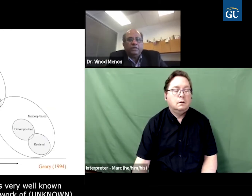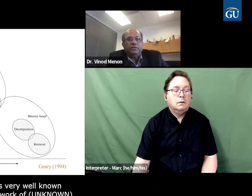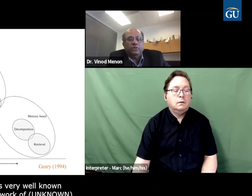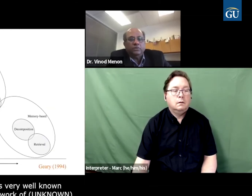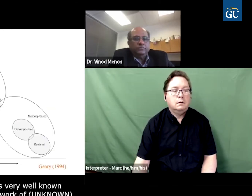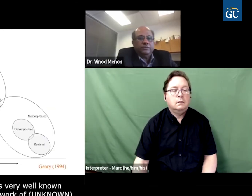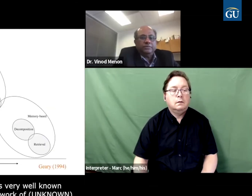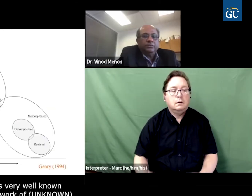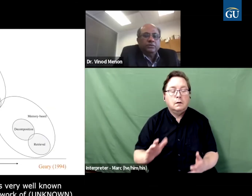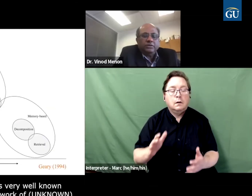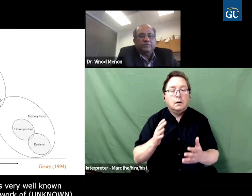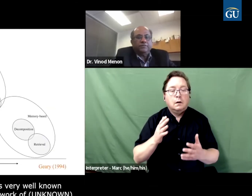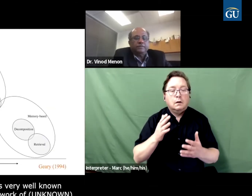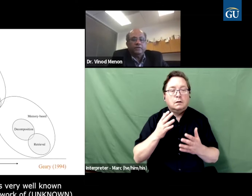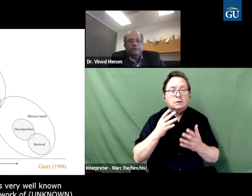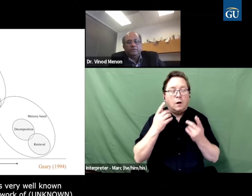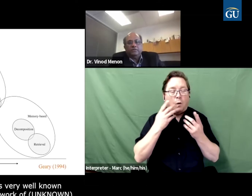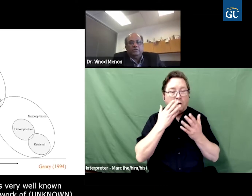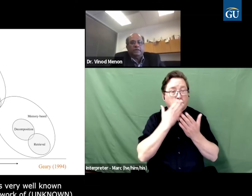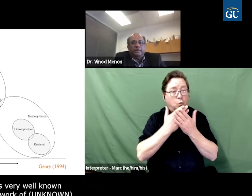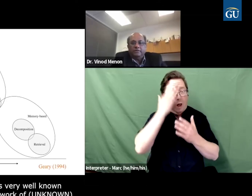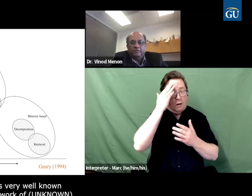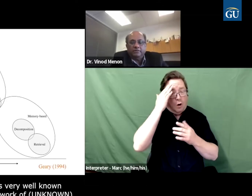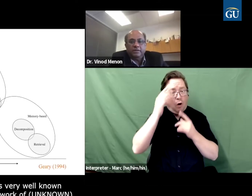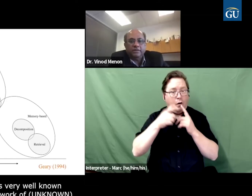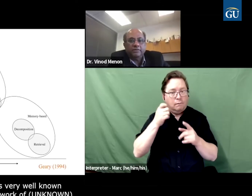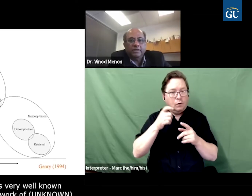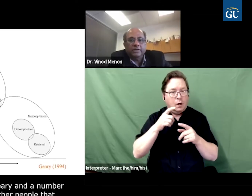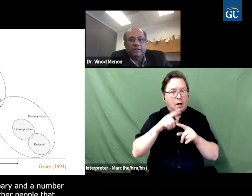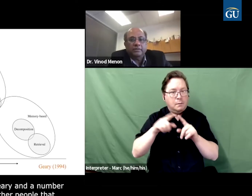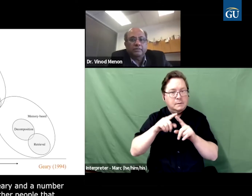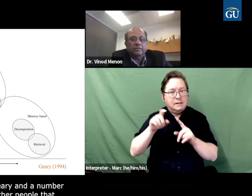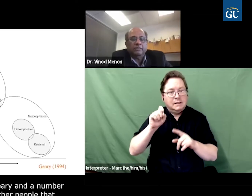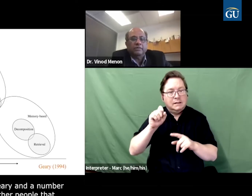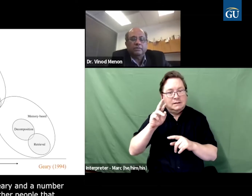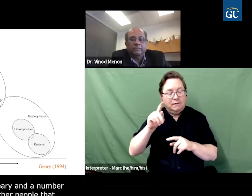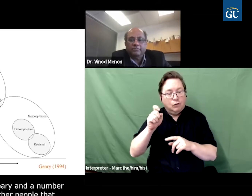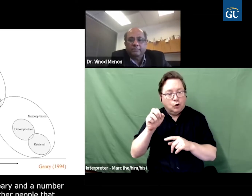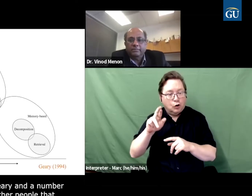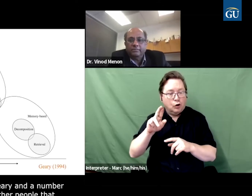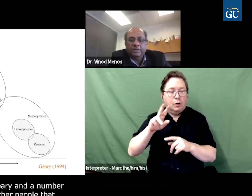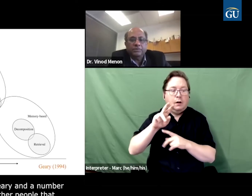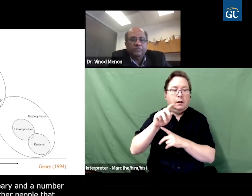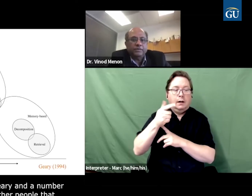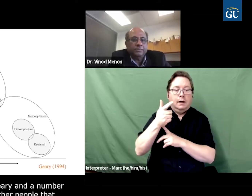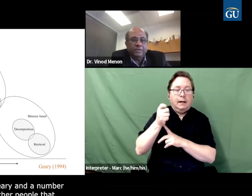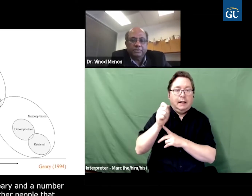so it's very well known from the work of